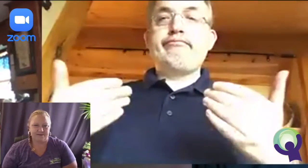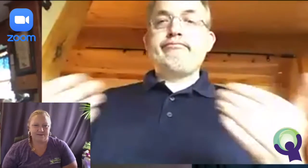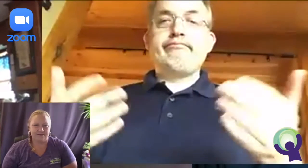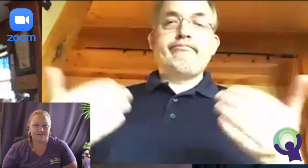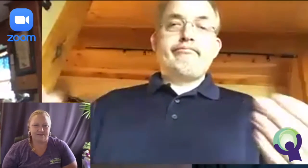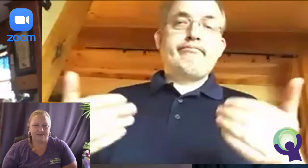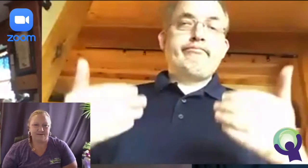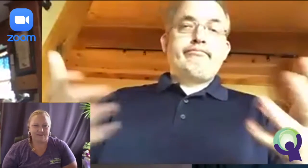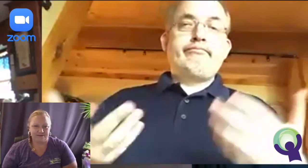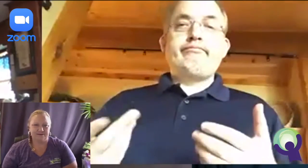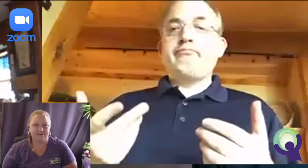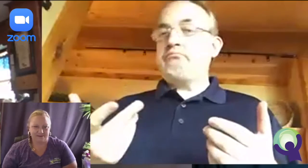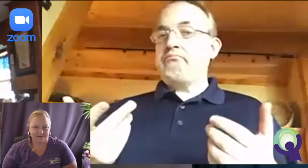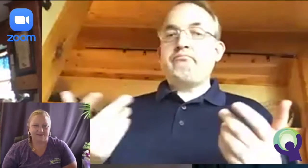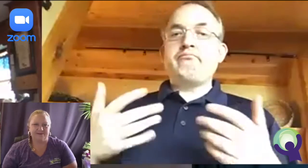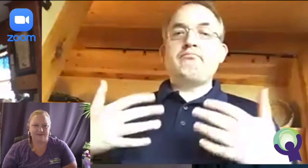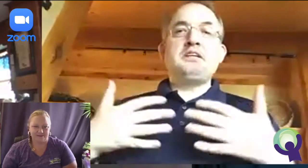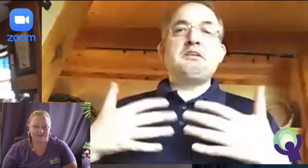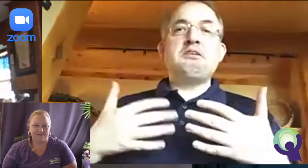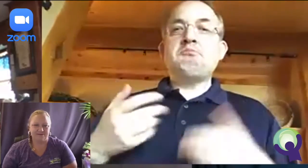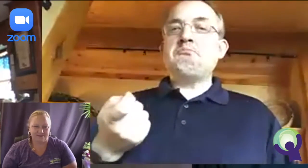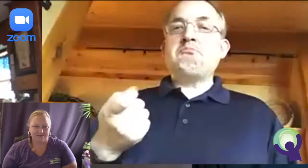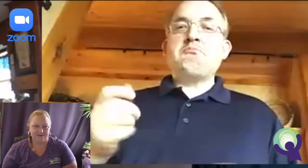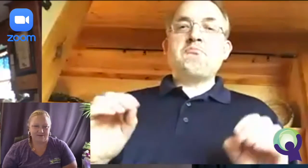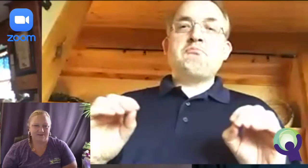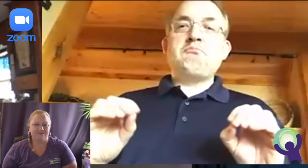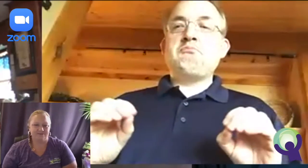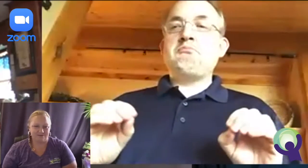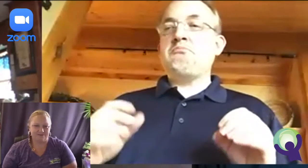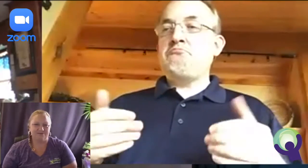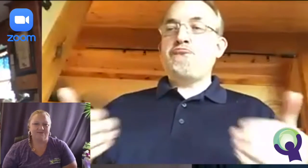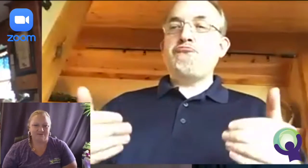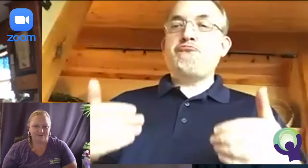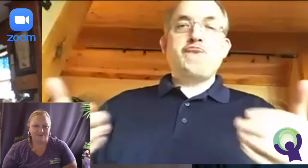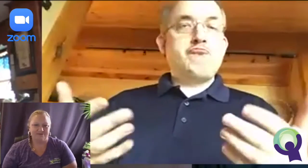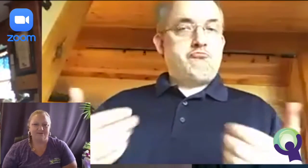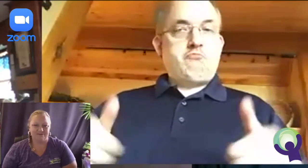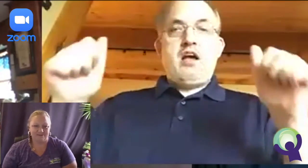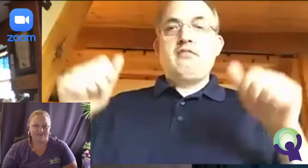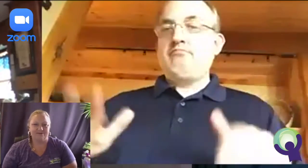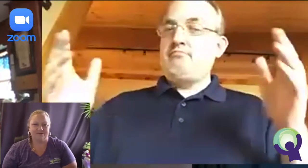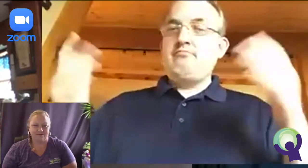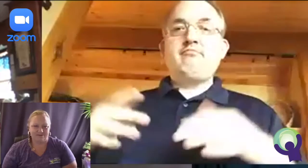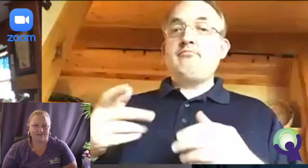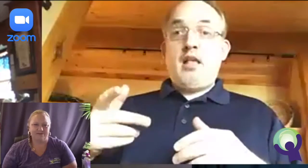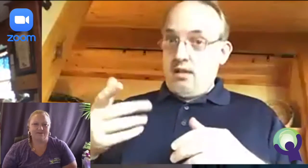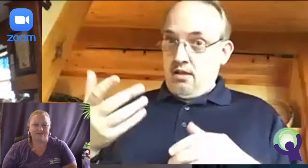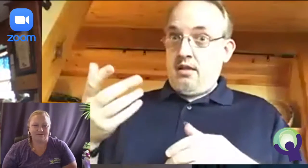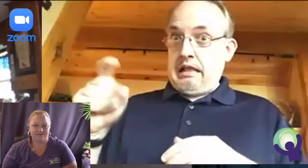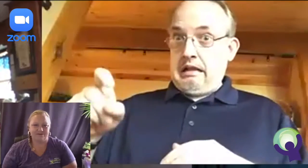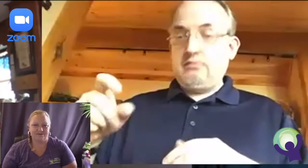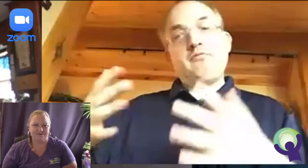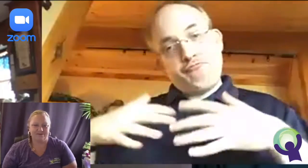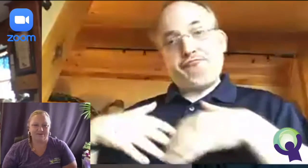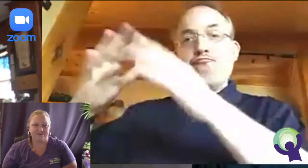So some of the strengths...I'm a go-getter. I'll just do it. I don't hold back if I think I should